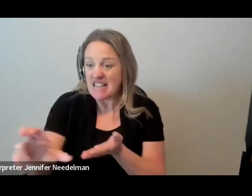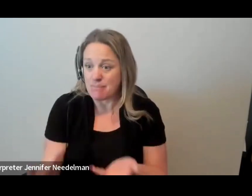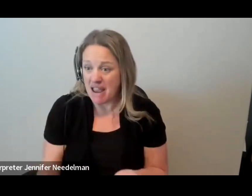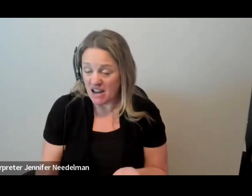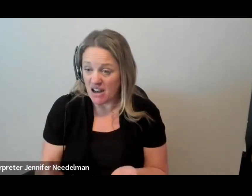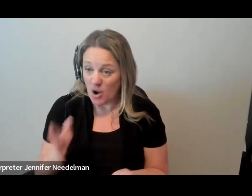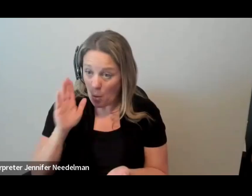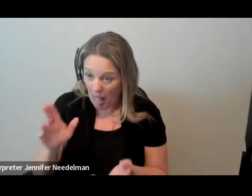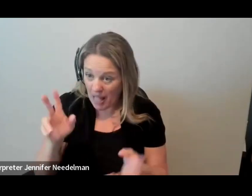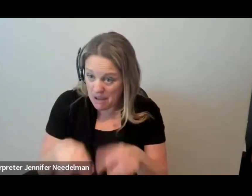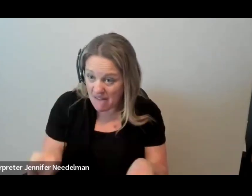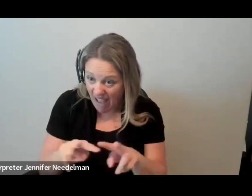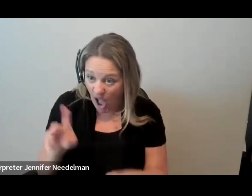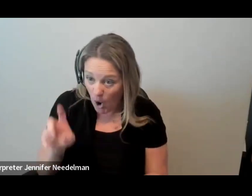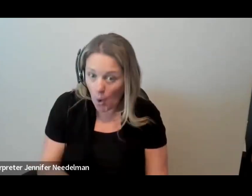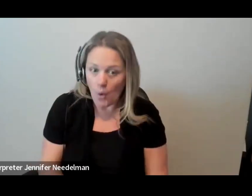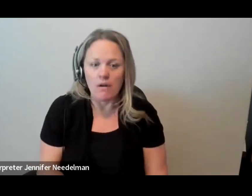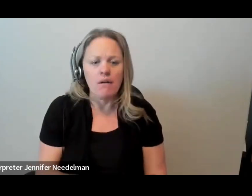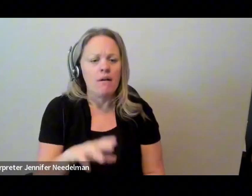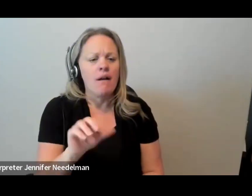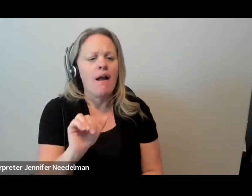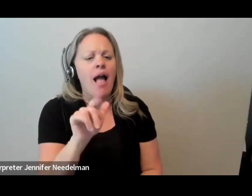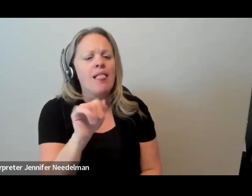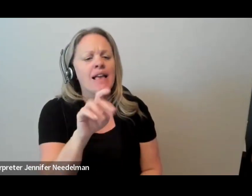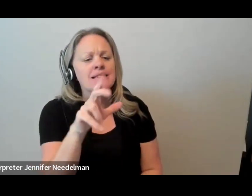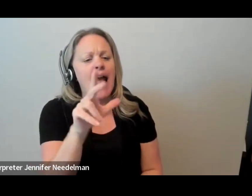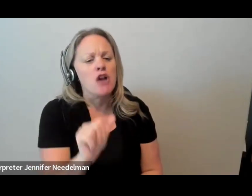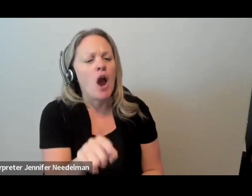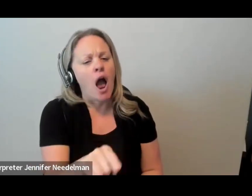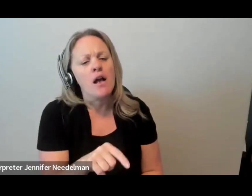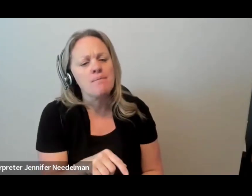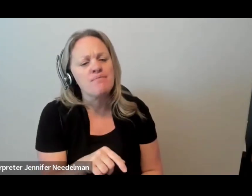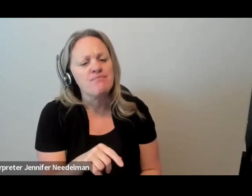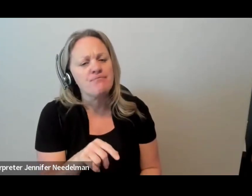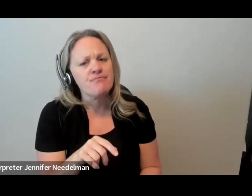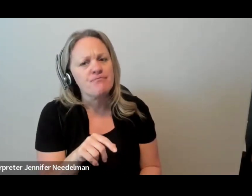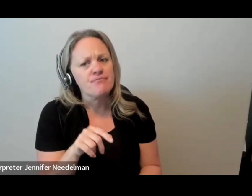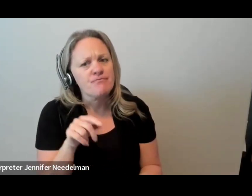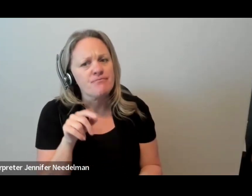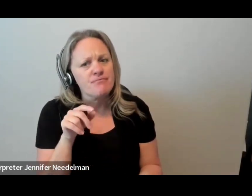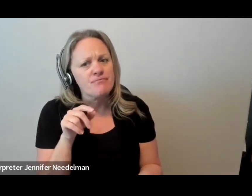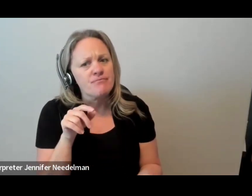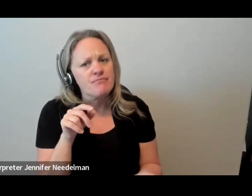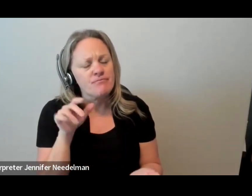And Alexandra has start taking into account with the, with the individuals